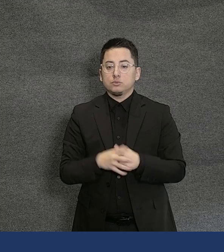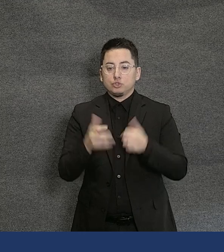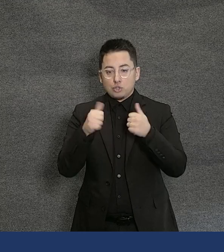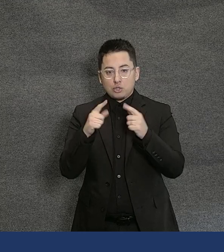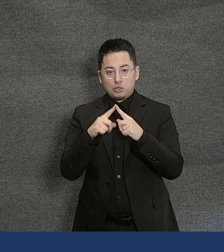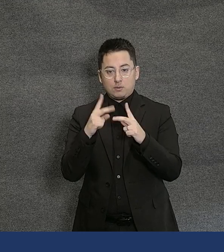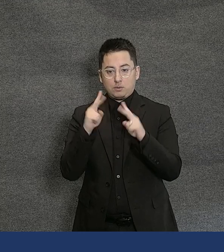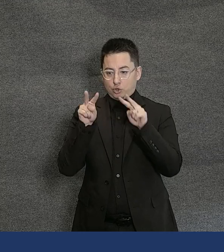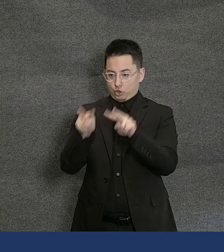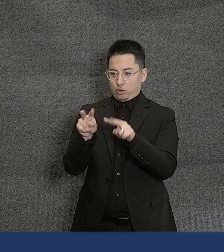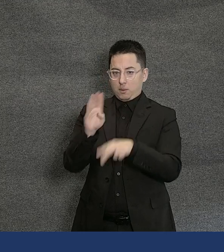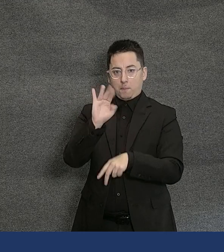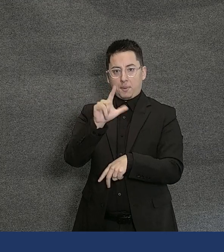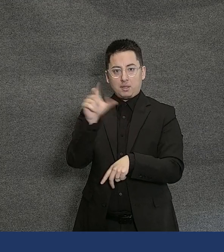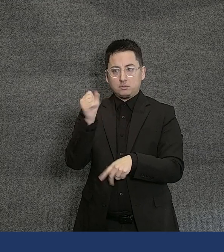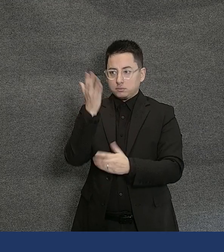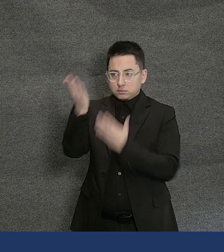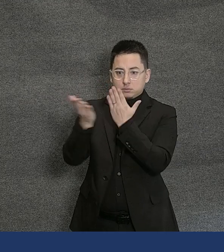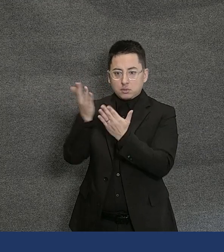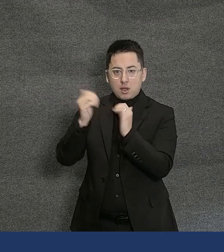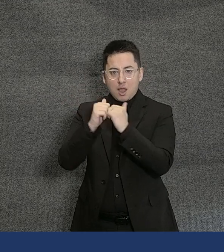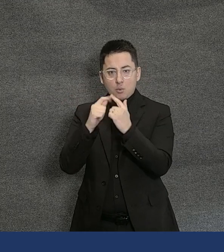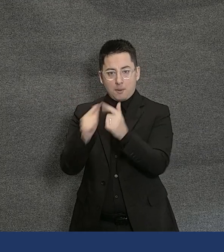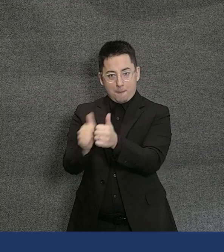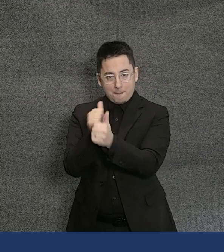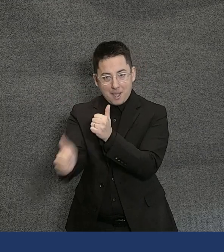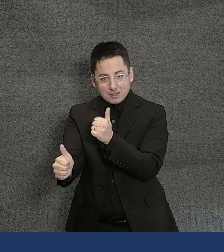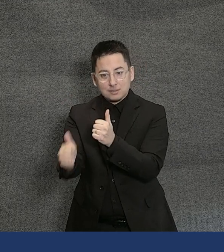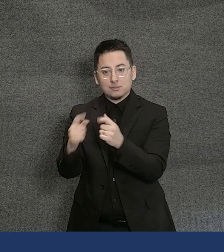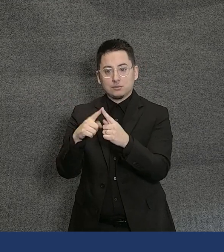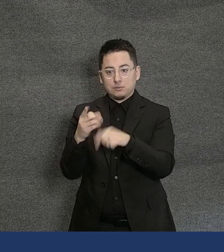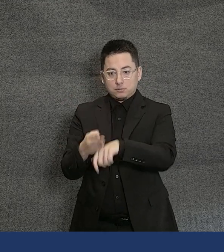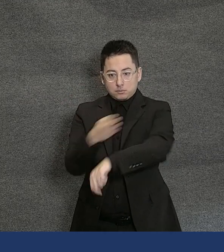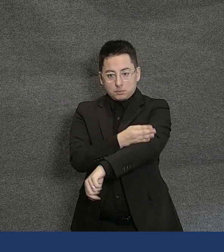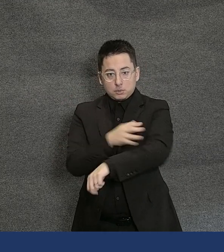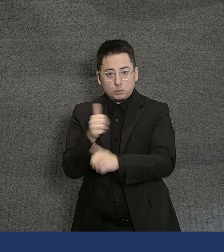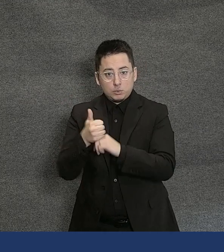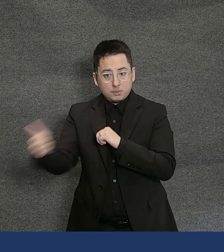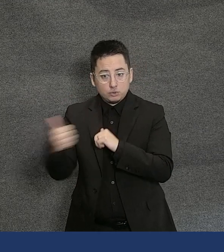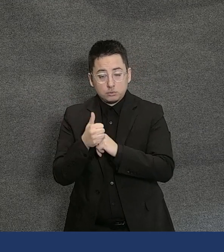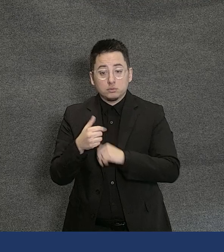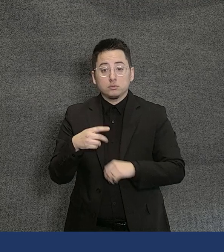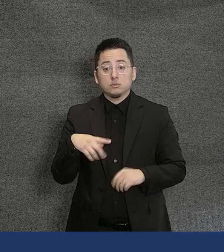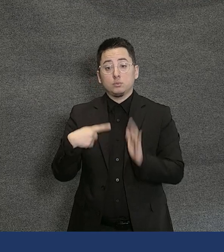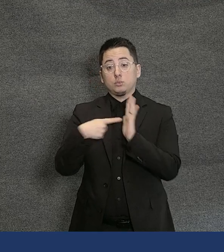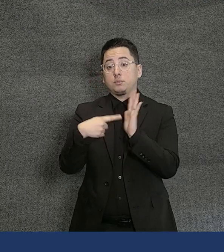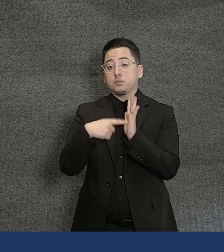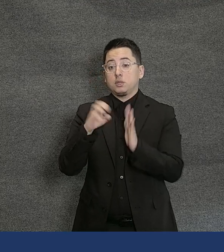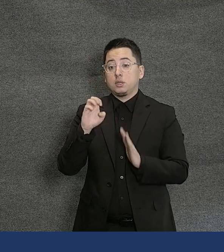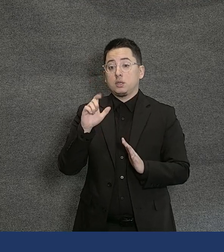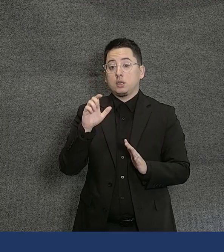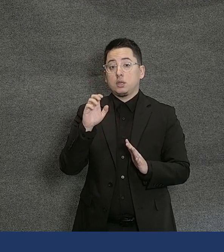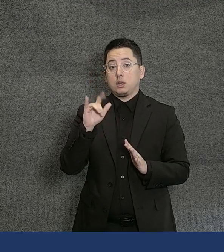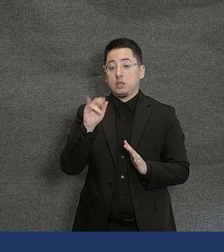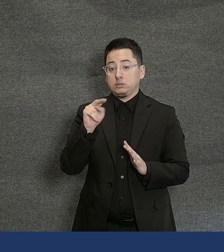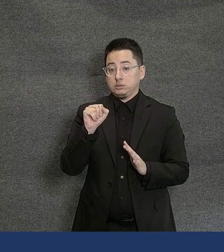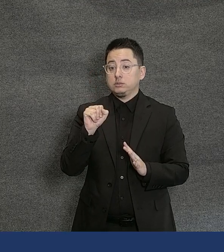move through the House and the Senate. Representative Elkins, can you speak to a little bit about some solutions and things